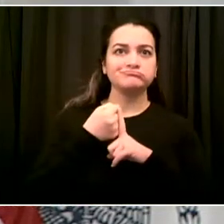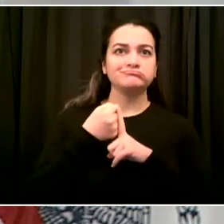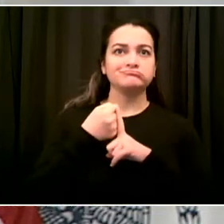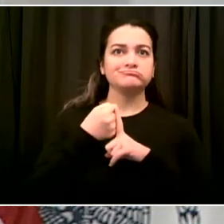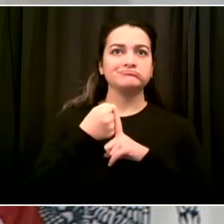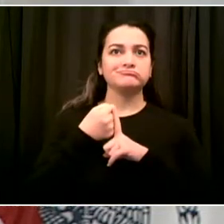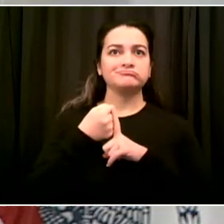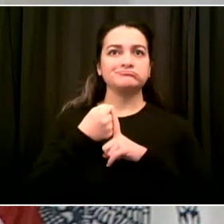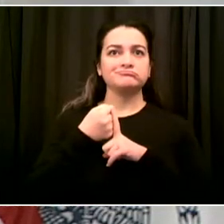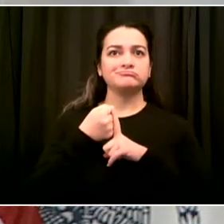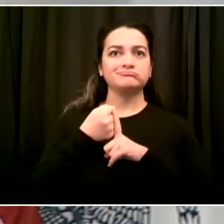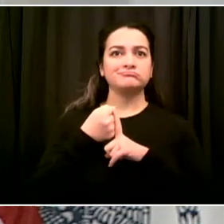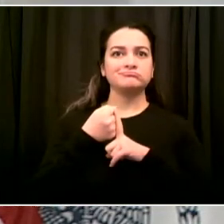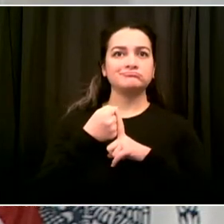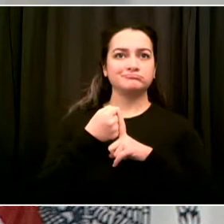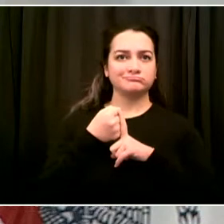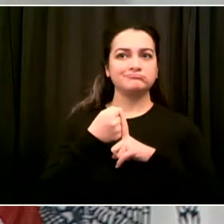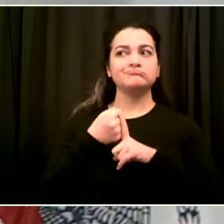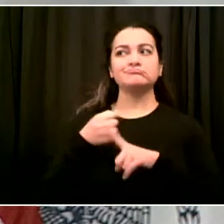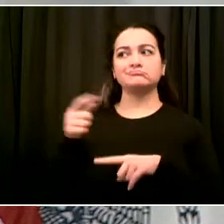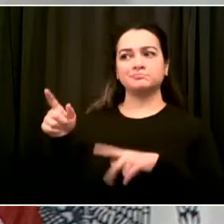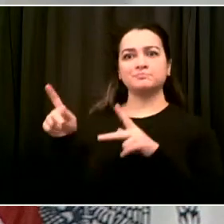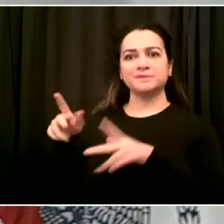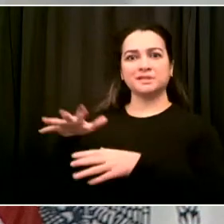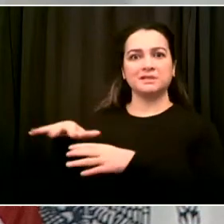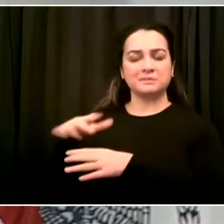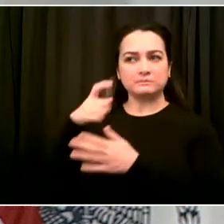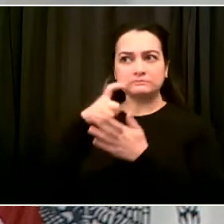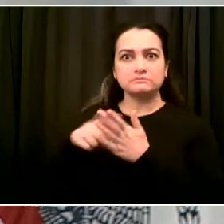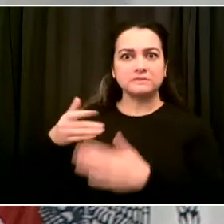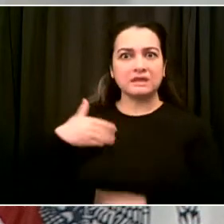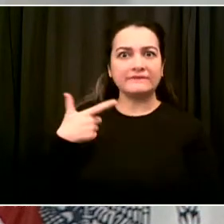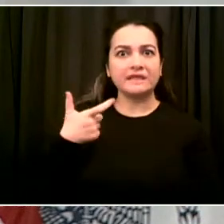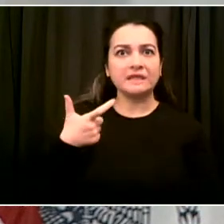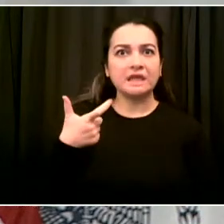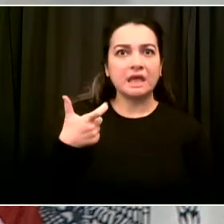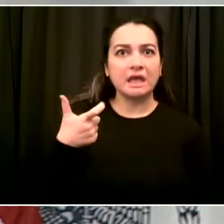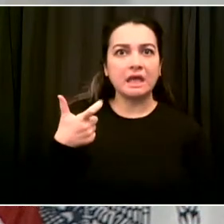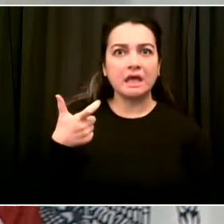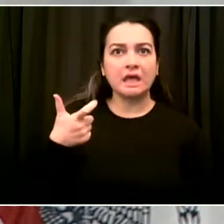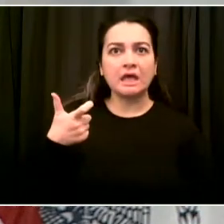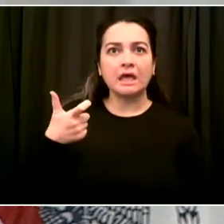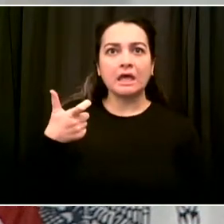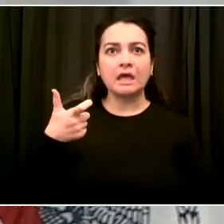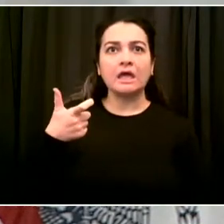THE NYPD, AND GETTING GUNS OFF